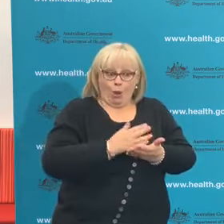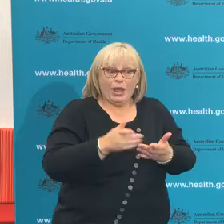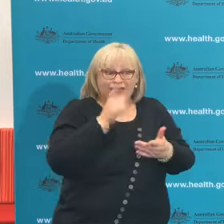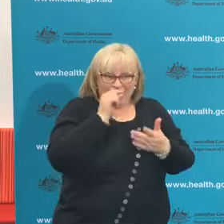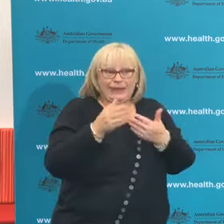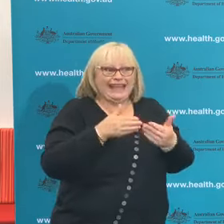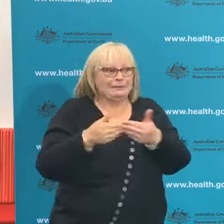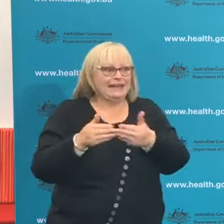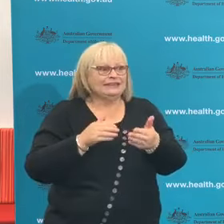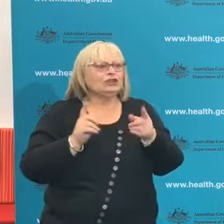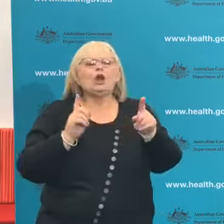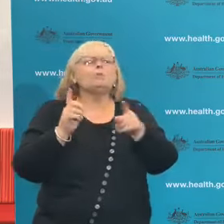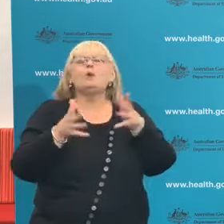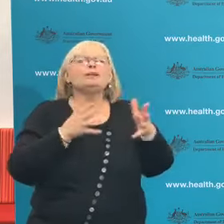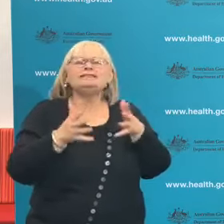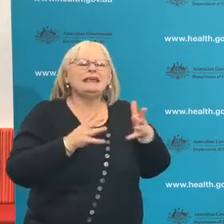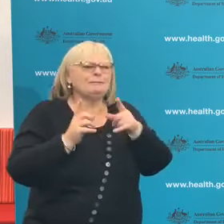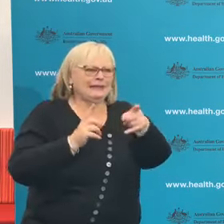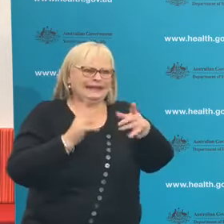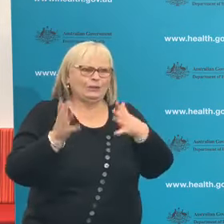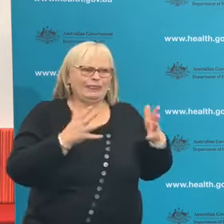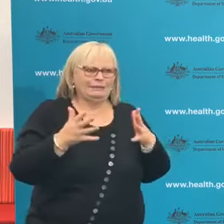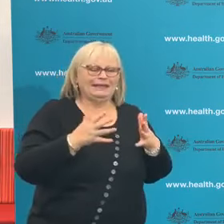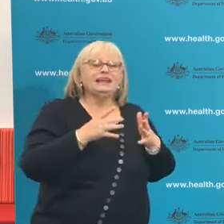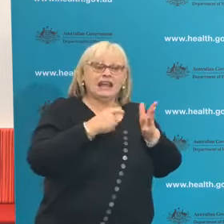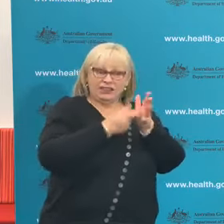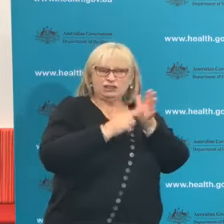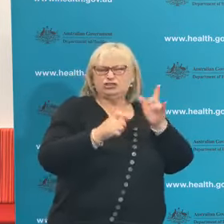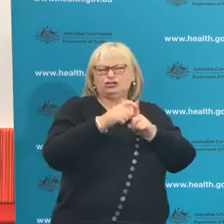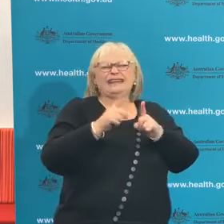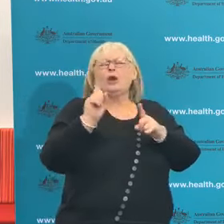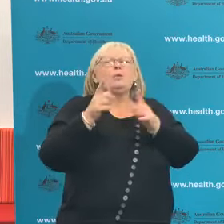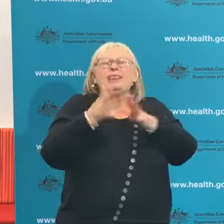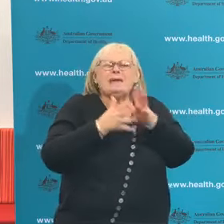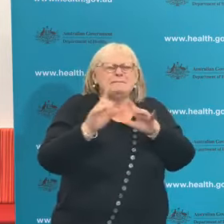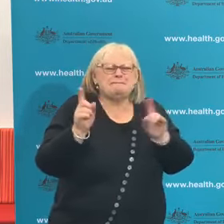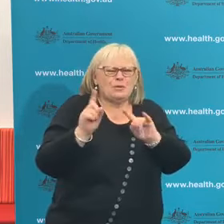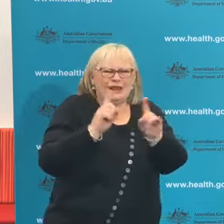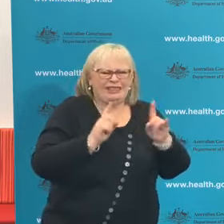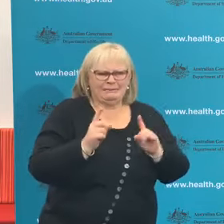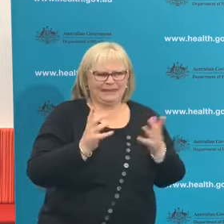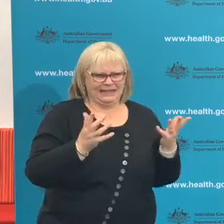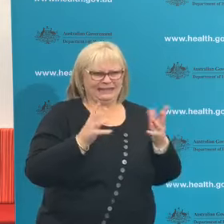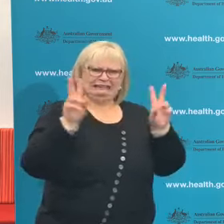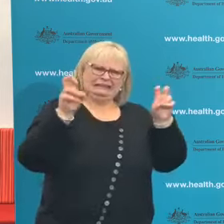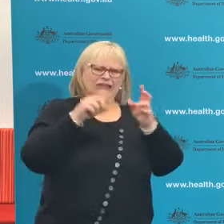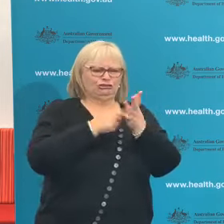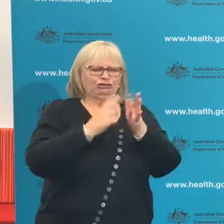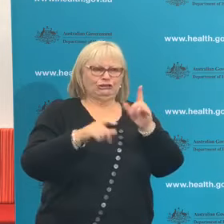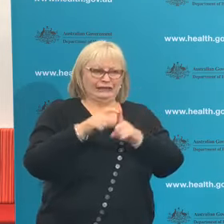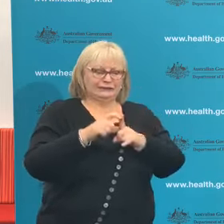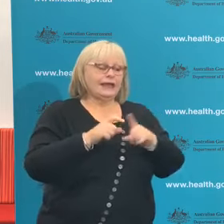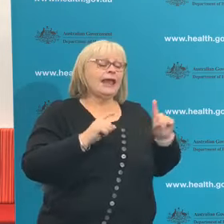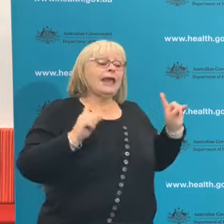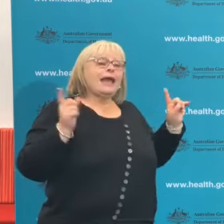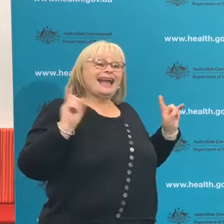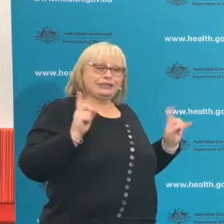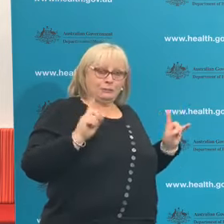What does that mean? You spoke about the trend before. What are you looking for? Well, if the current trend stays as we